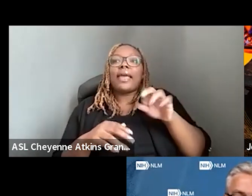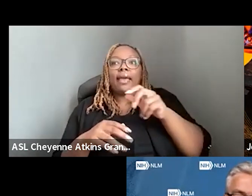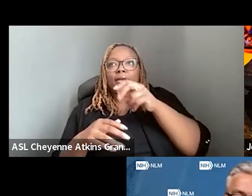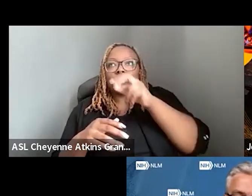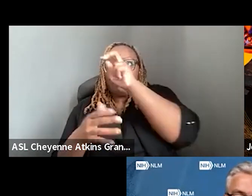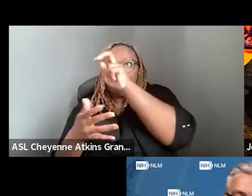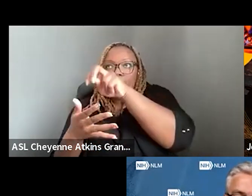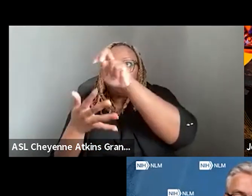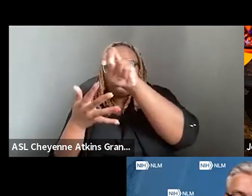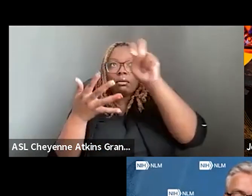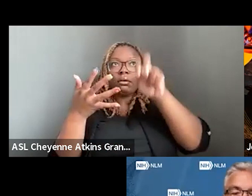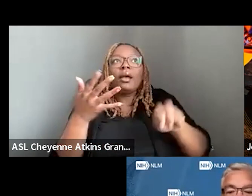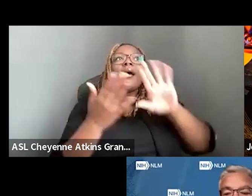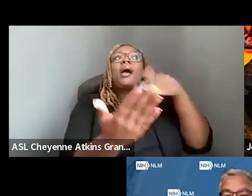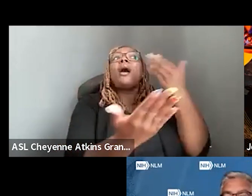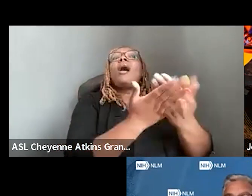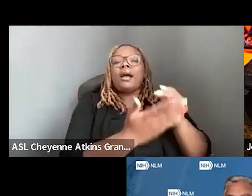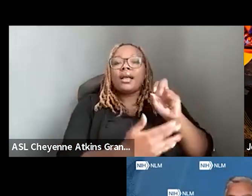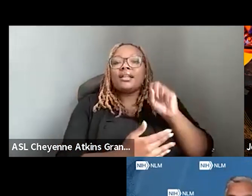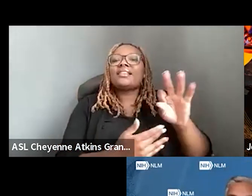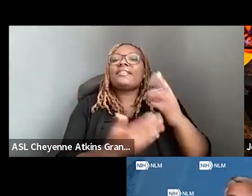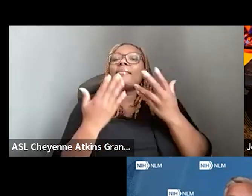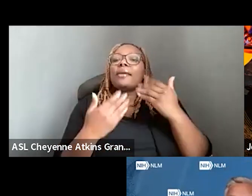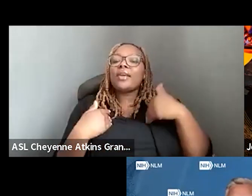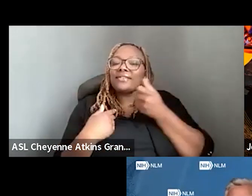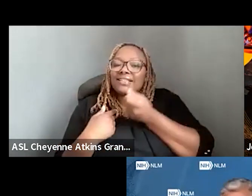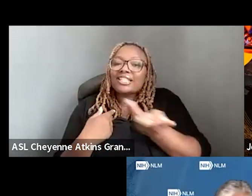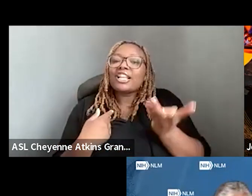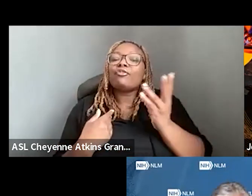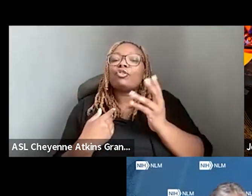and you may need to have several iterations of Grants.gov in order to get